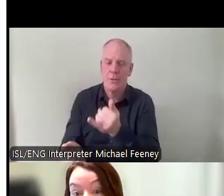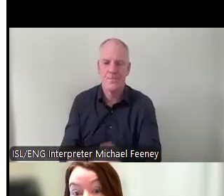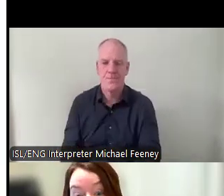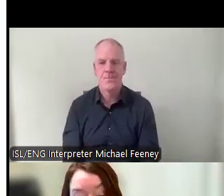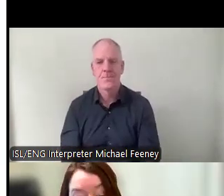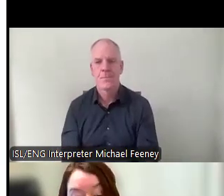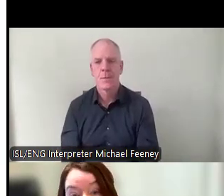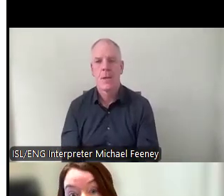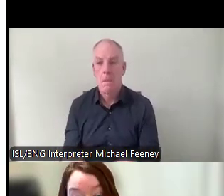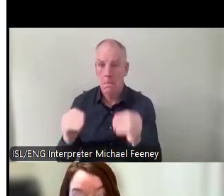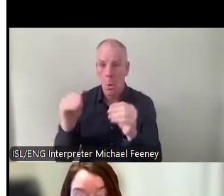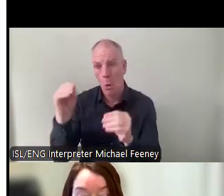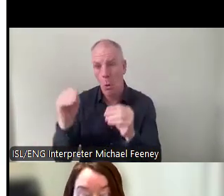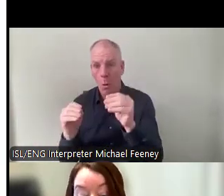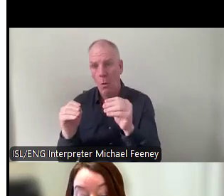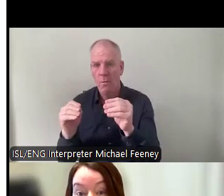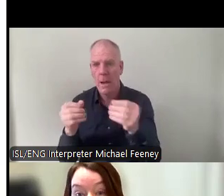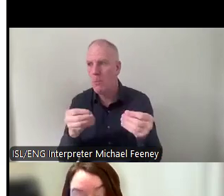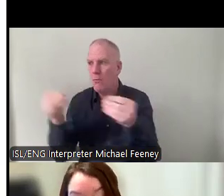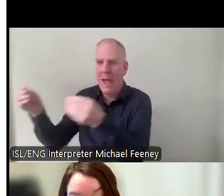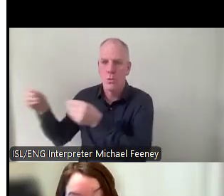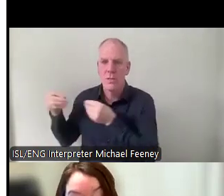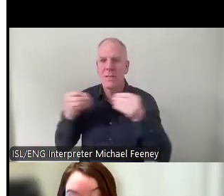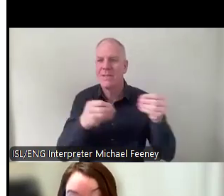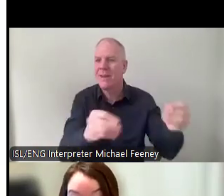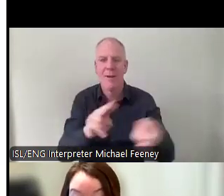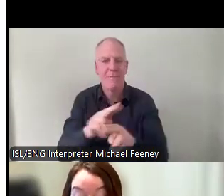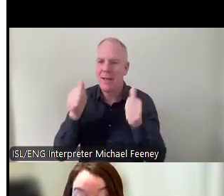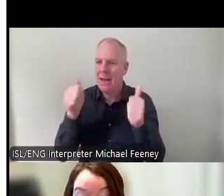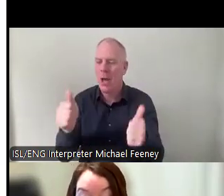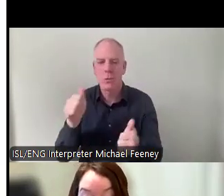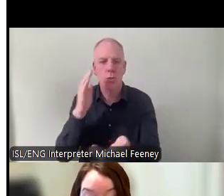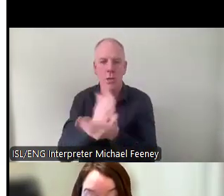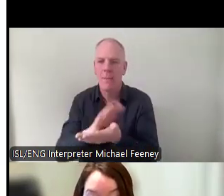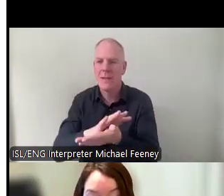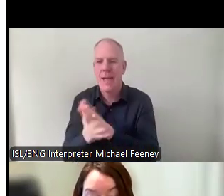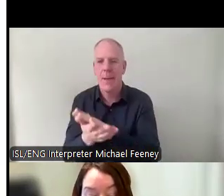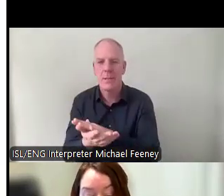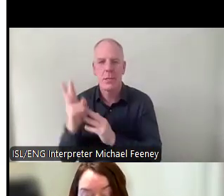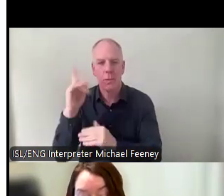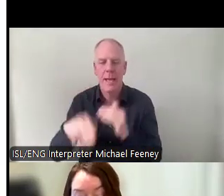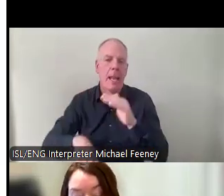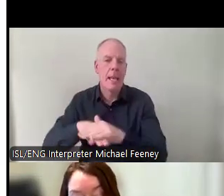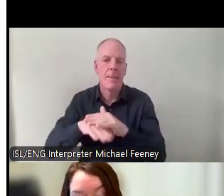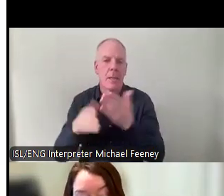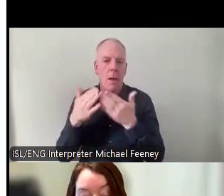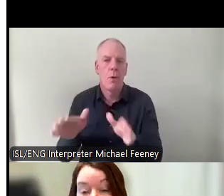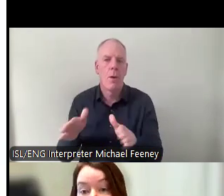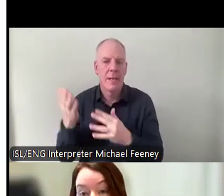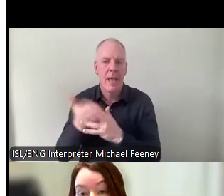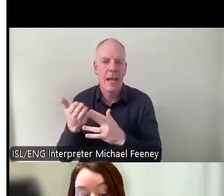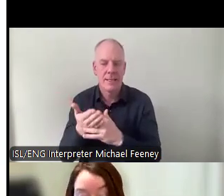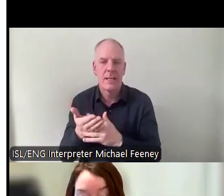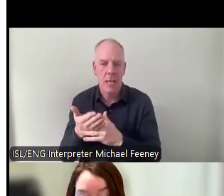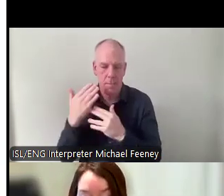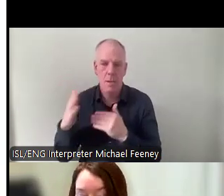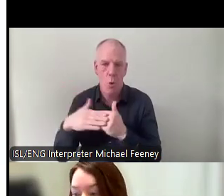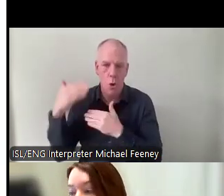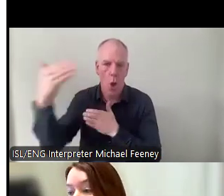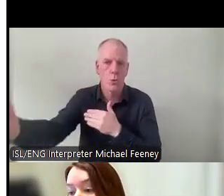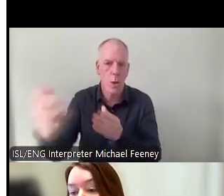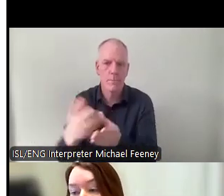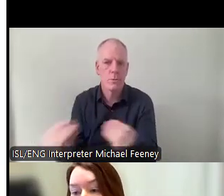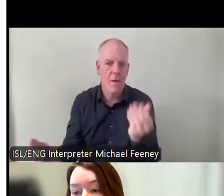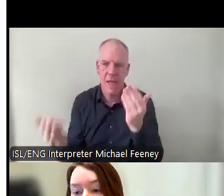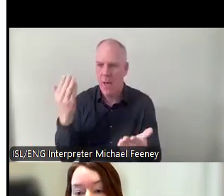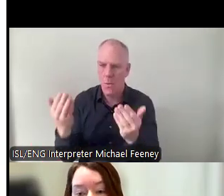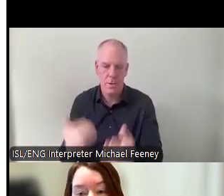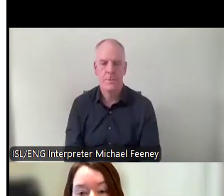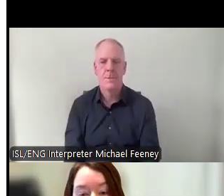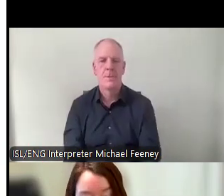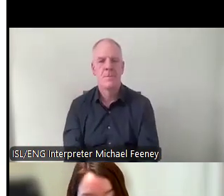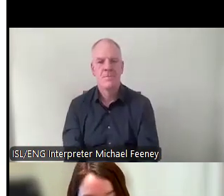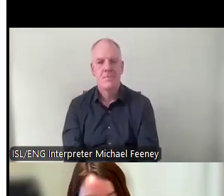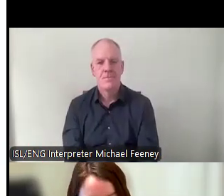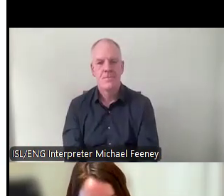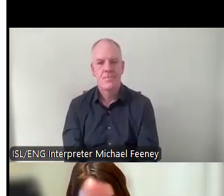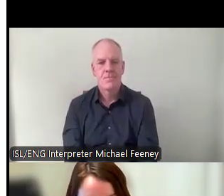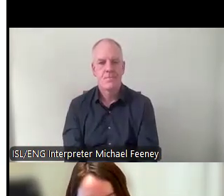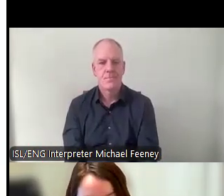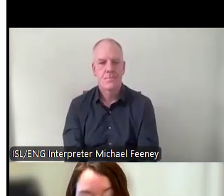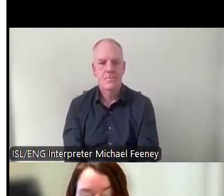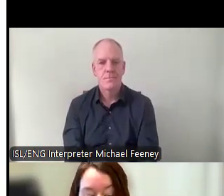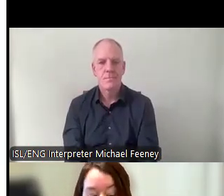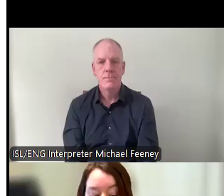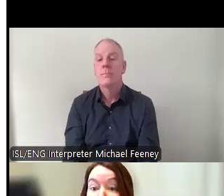movement of the painting was restricted to prevent damage, but the limited public access reinforced the need for some long term solution. So luckily, in 2024 we were